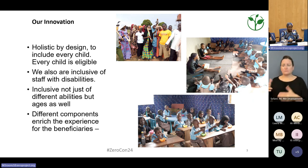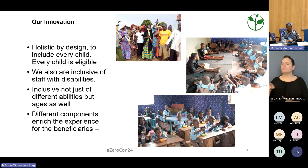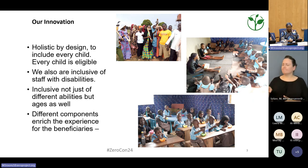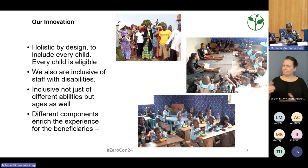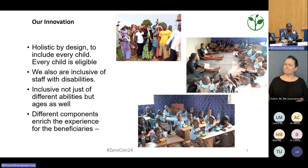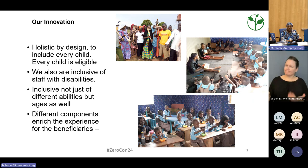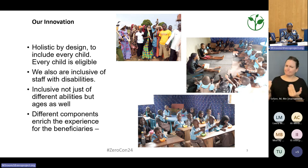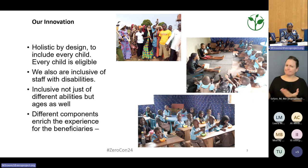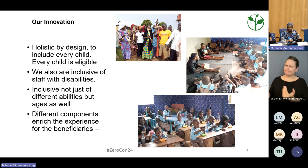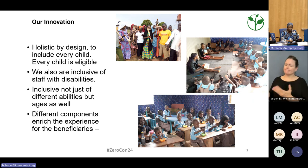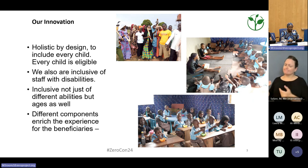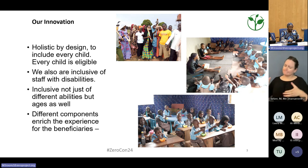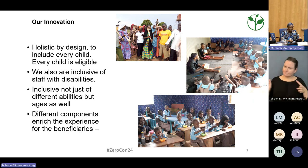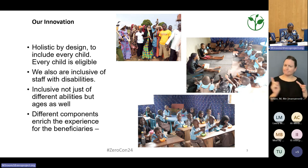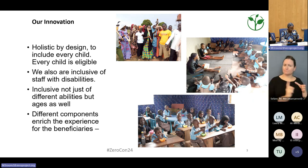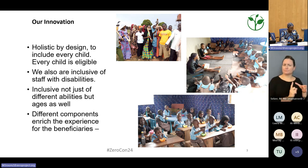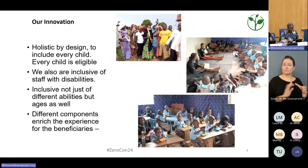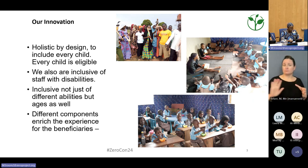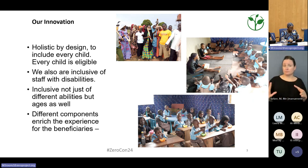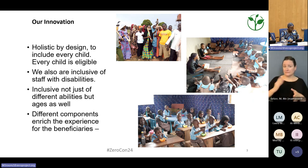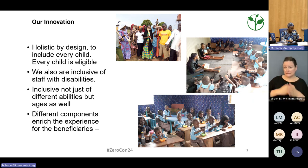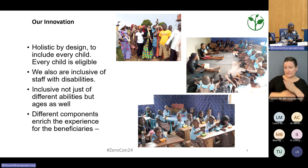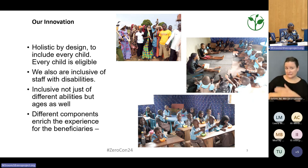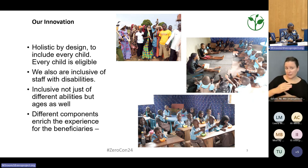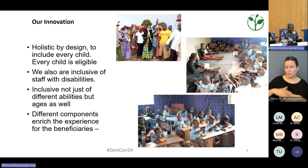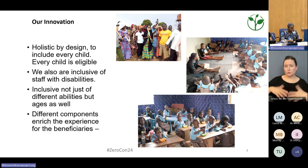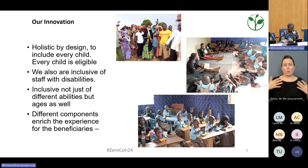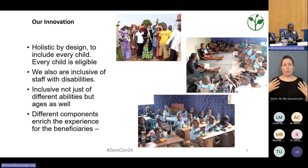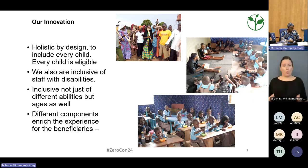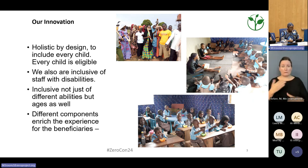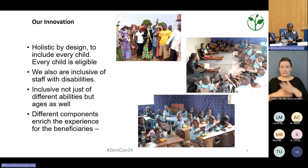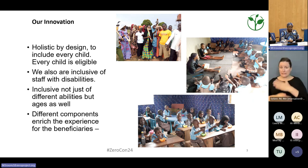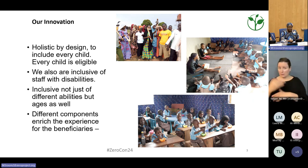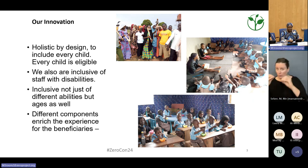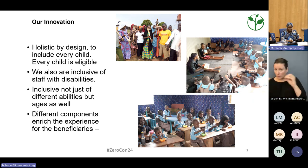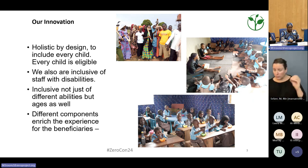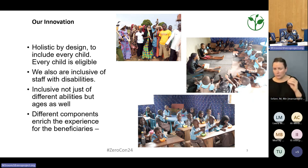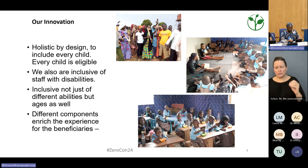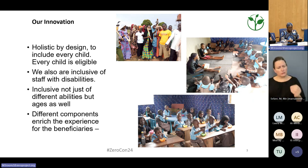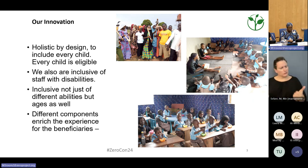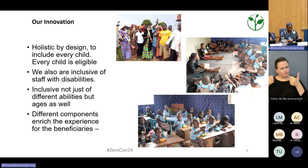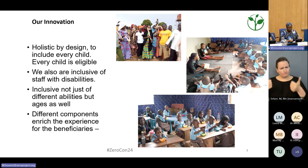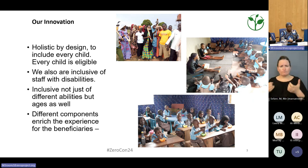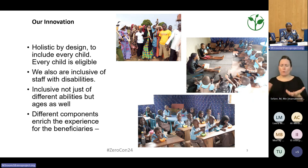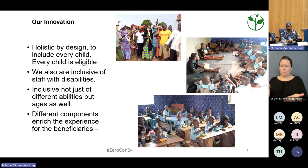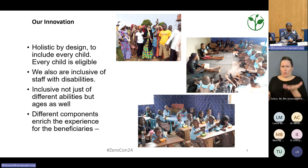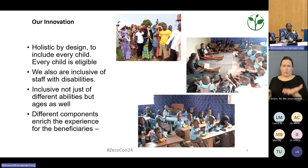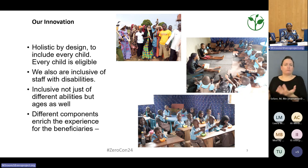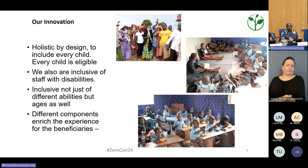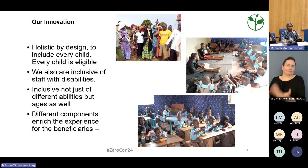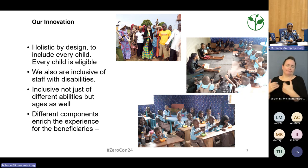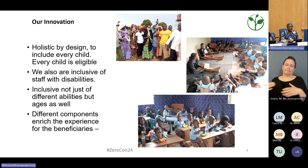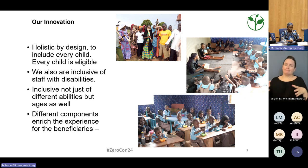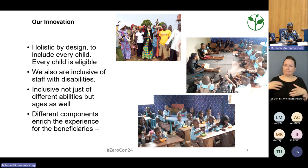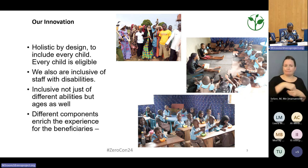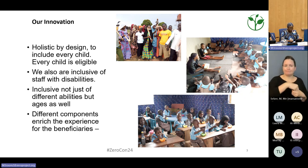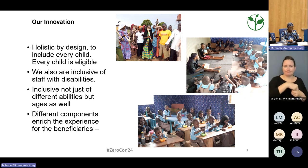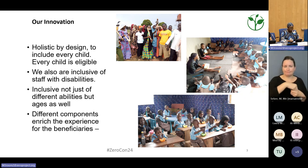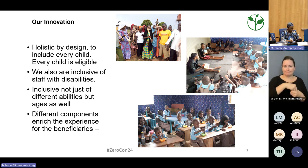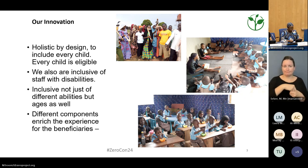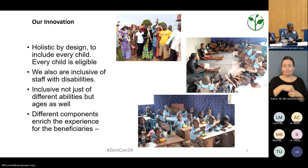disabilities or their lack of any disabilities. We also extend this inclusivity to our staff as well.